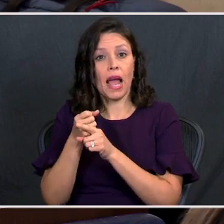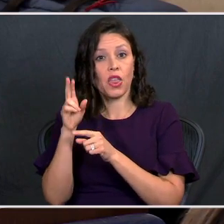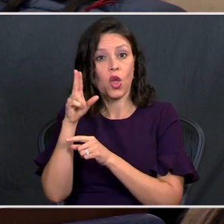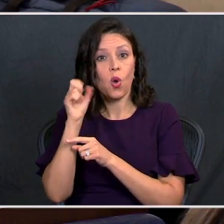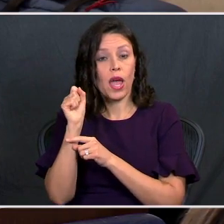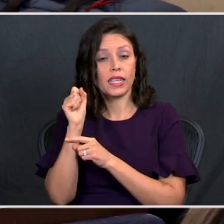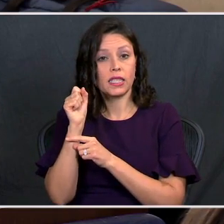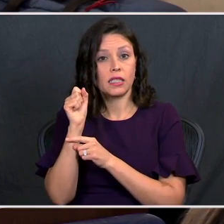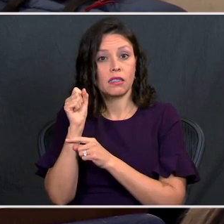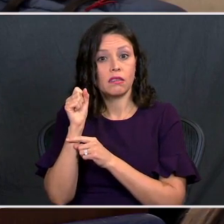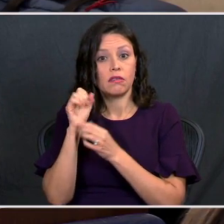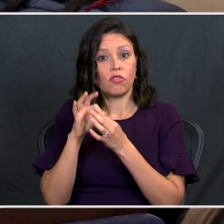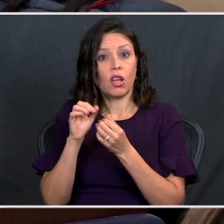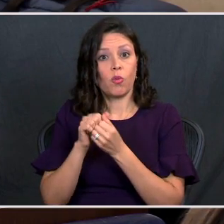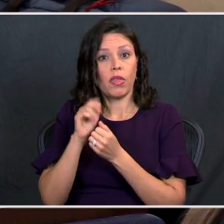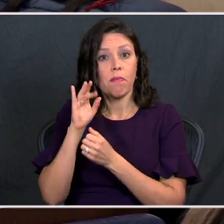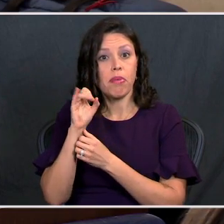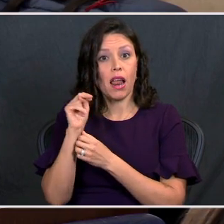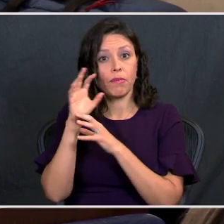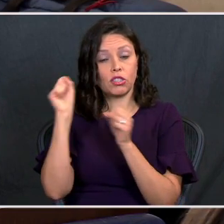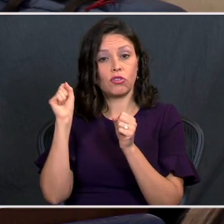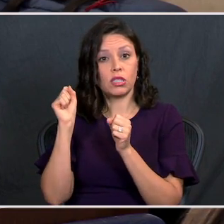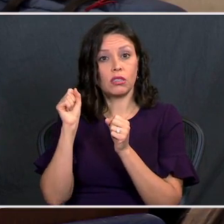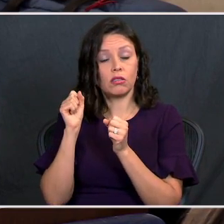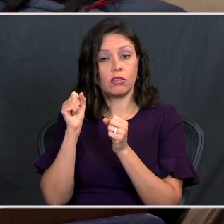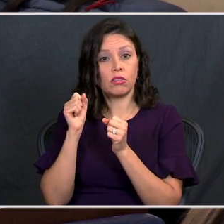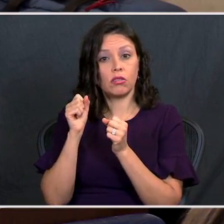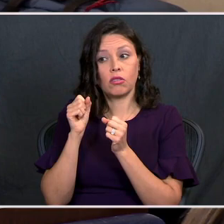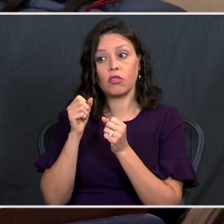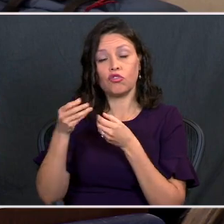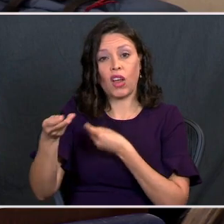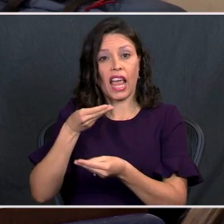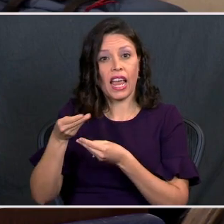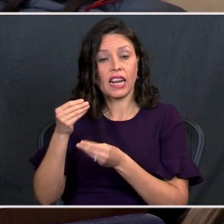that the Biden administration has toward China on trade and technology?